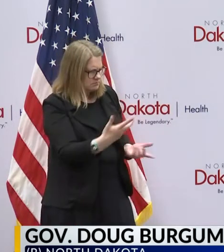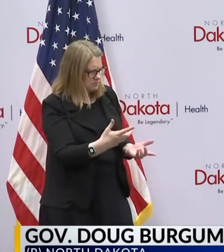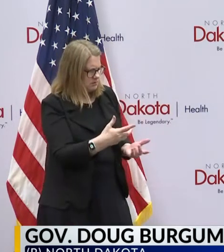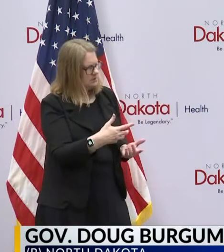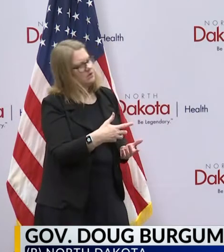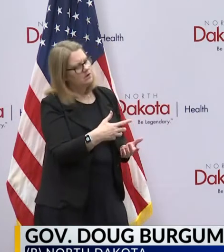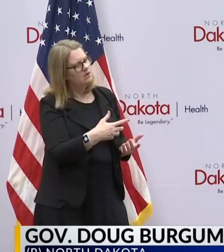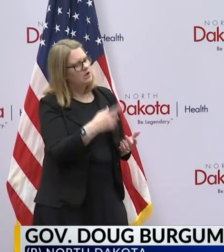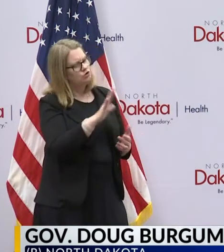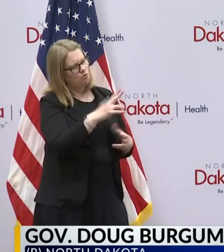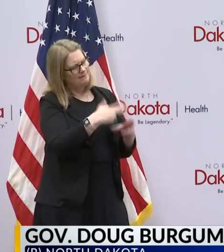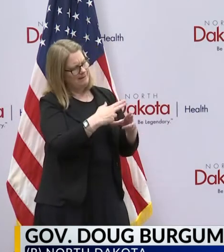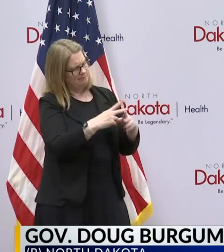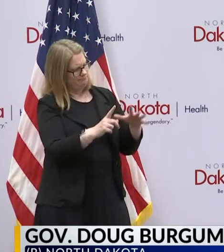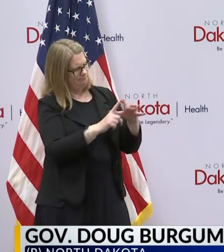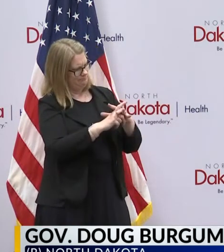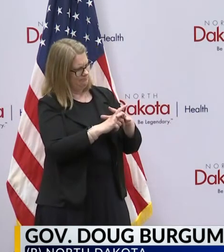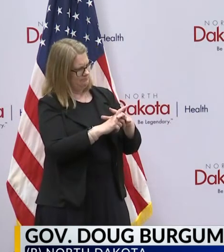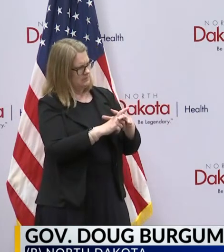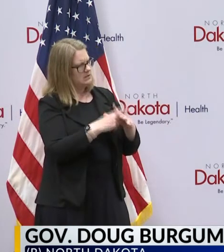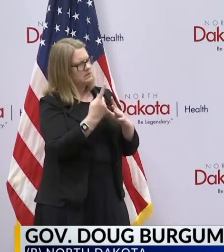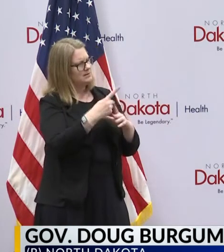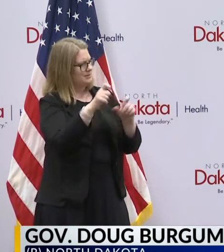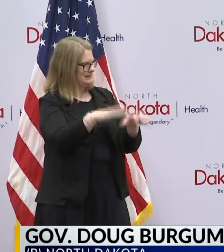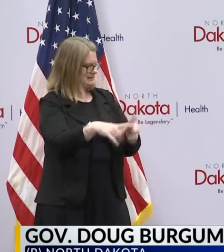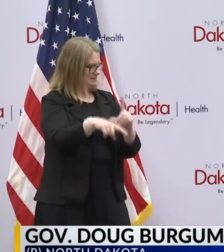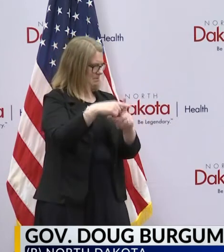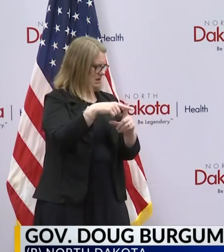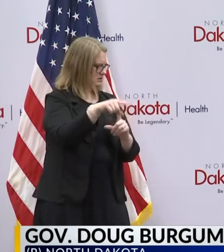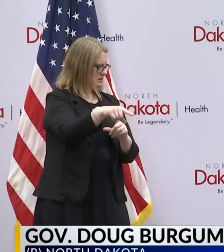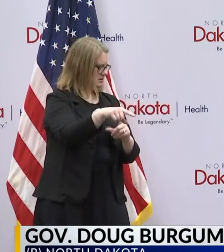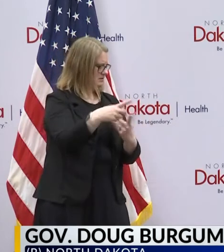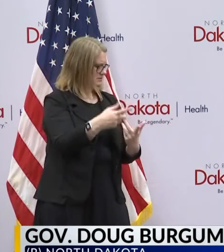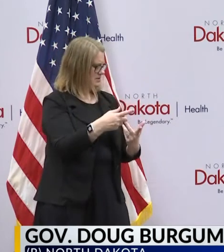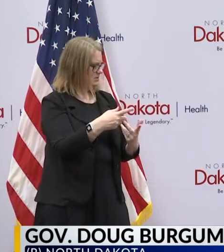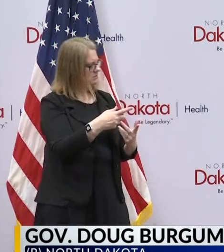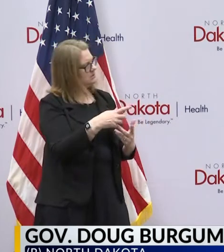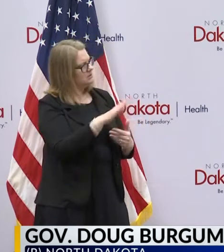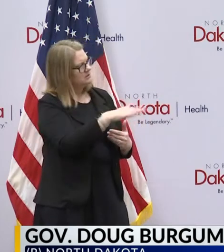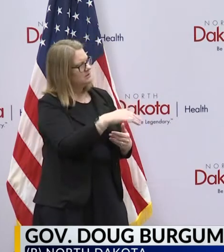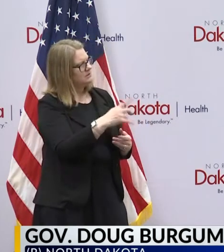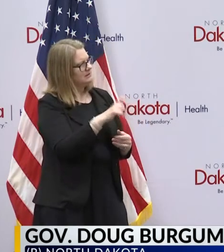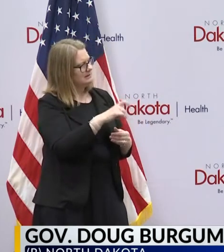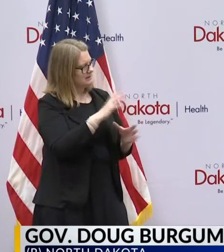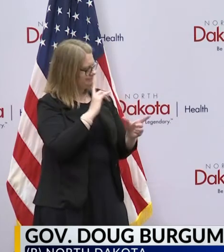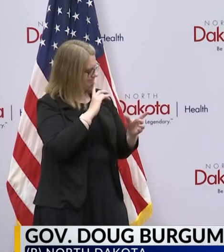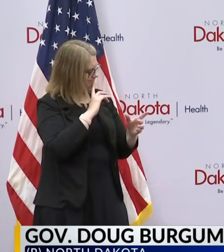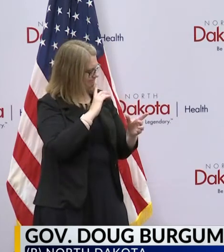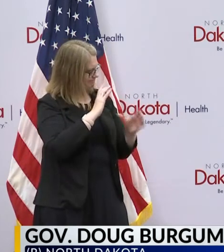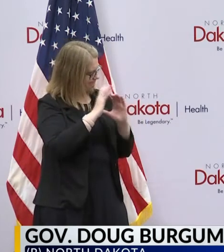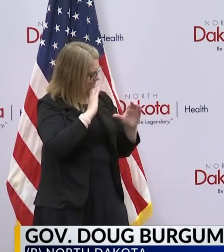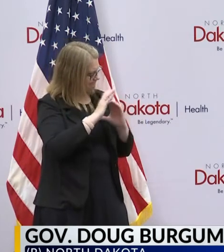CALLED AS IN ON ITS PHONE, AND SOMEONE CALLS YOU, AND SAYS, HEY, YOUR NAME HAS BEEN GIVEN TO US BY SOMEONE WHO TESTED